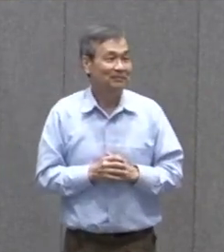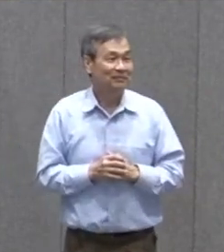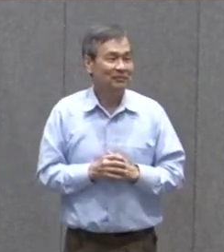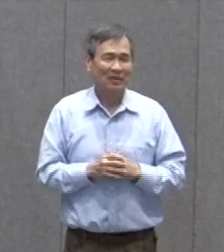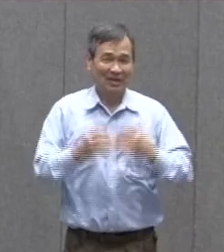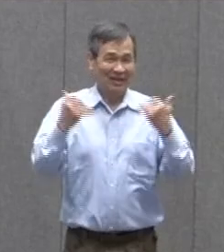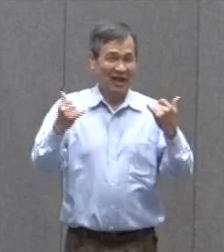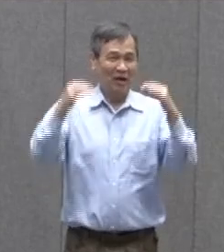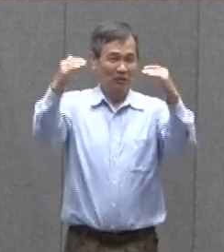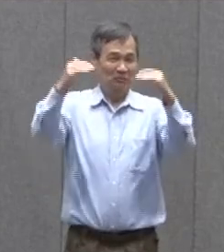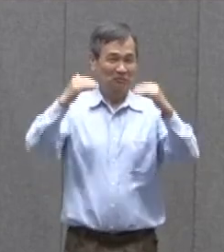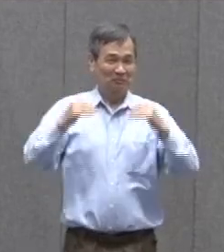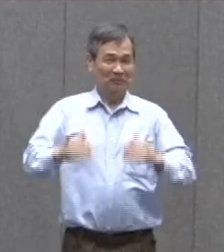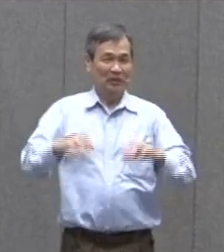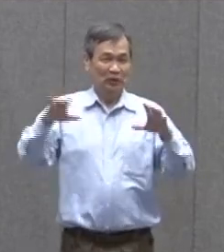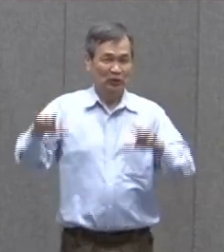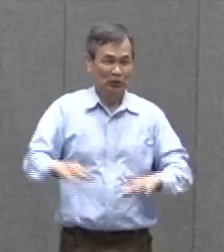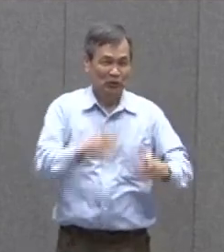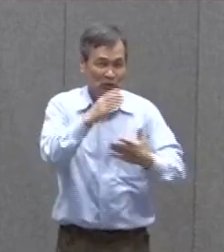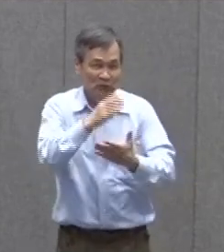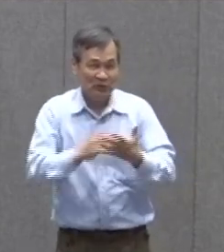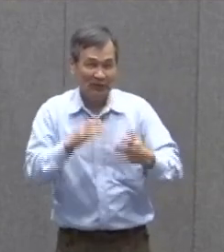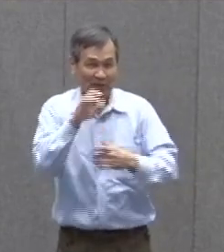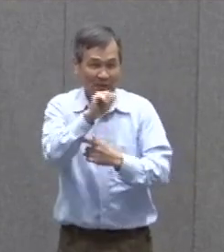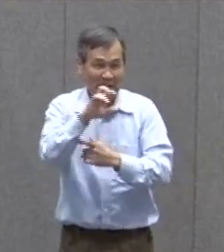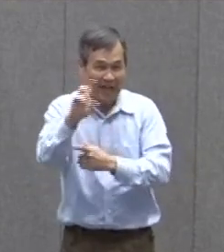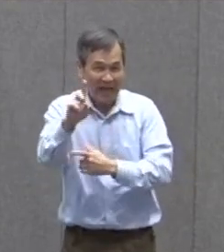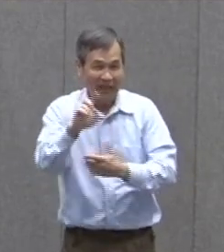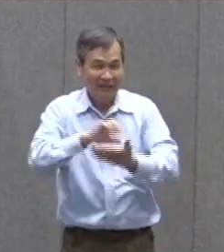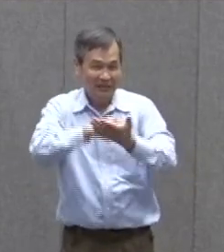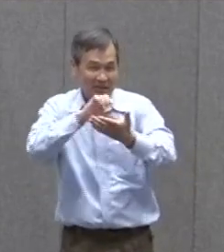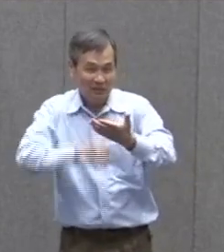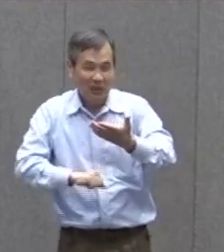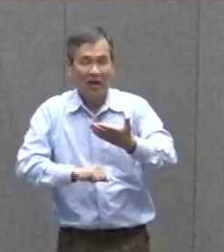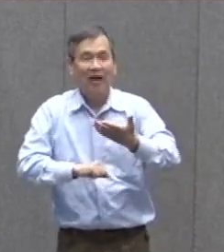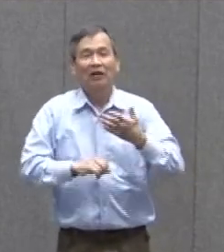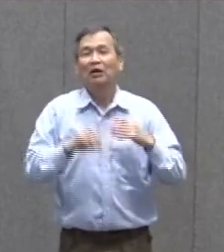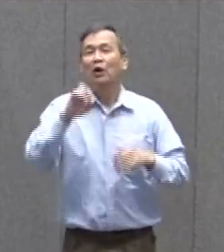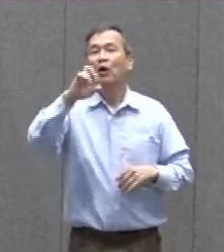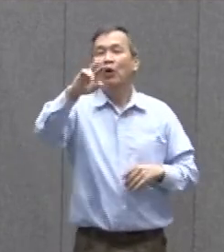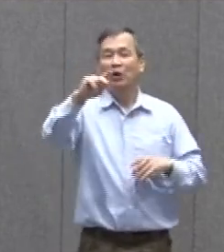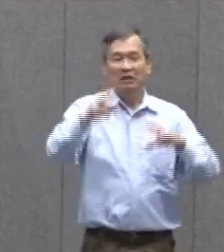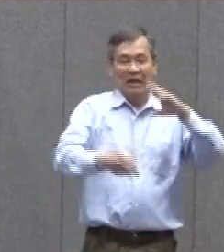Next let's do some addition and subtraction. So let's practice fact families.